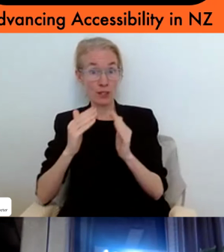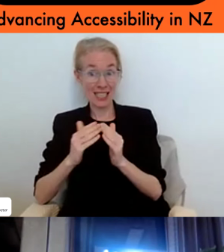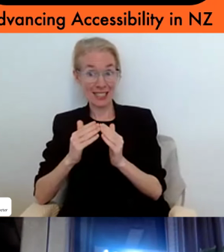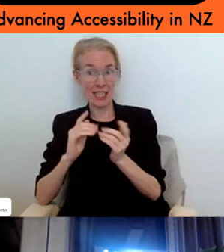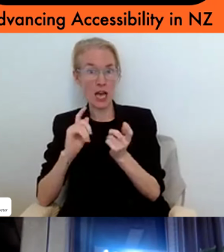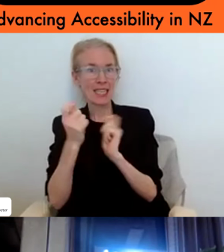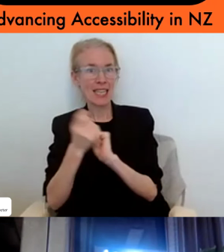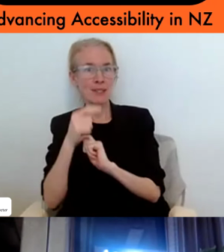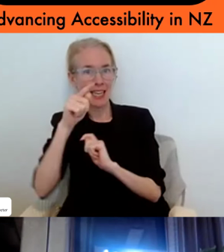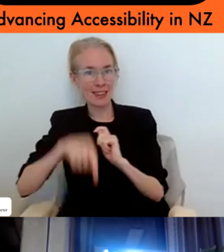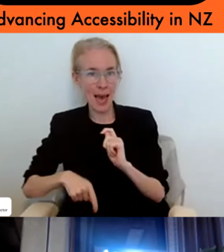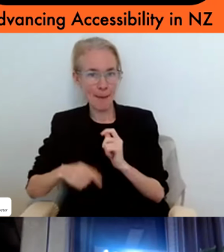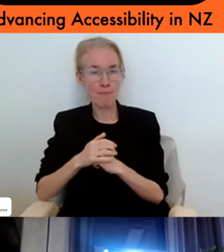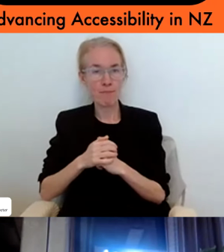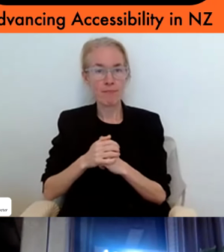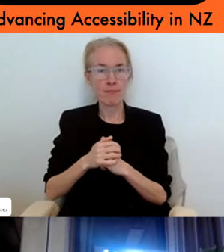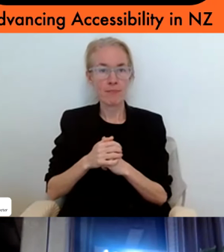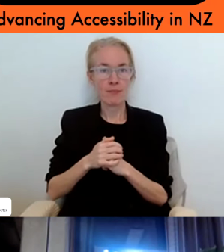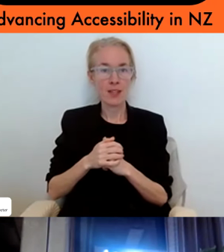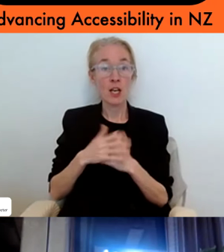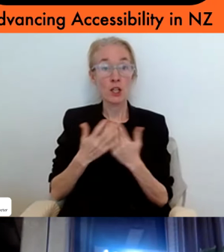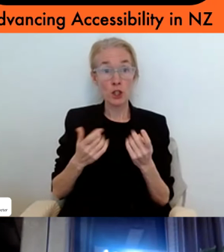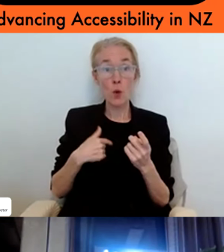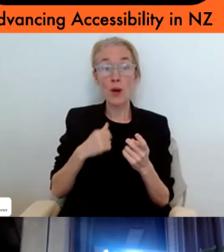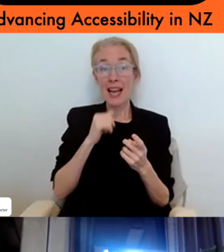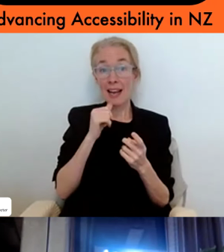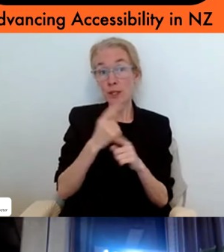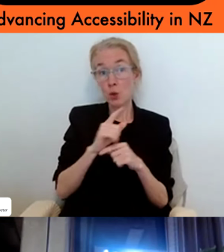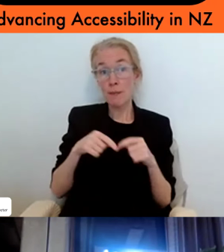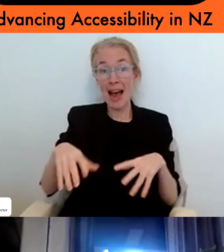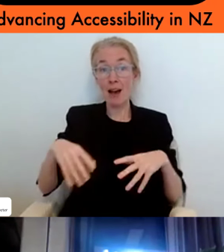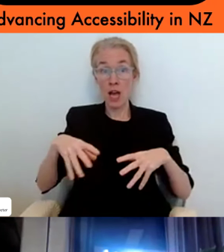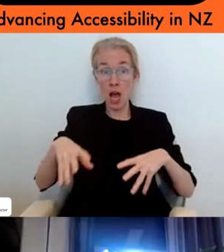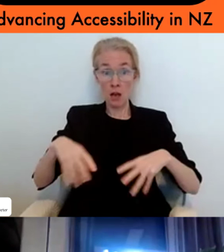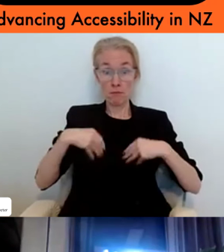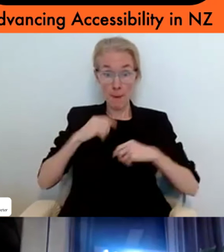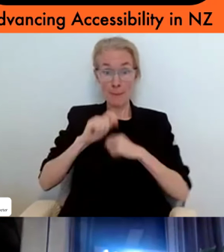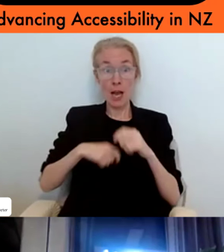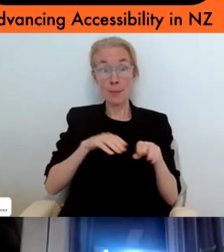possibly it would work for about 99.8 or 9%. But there's always